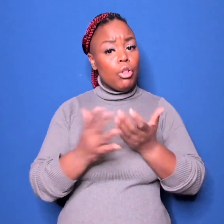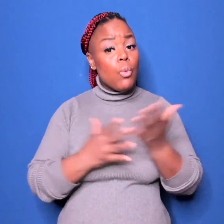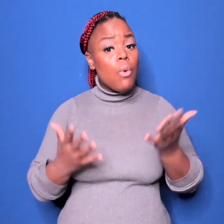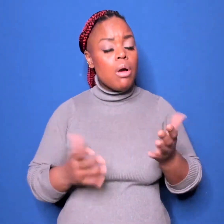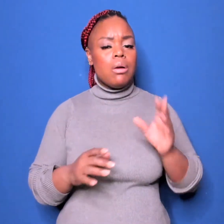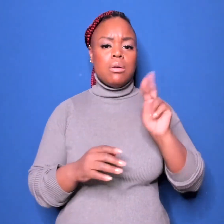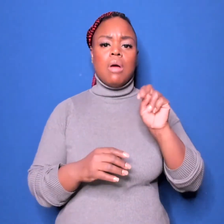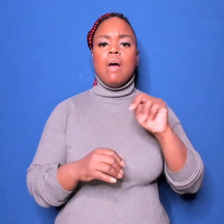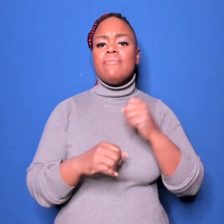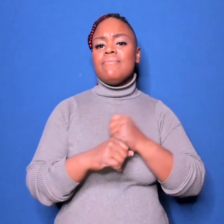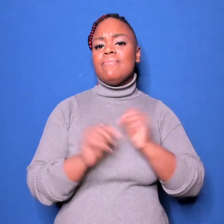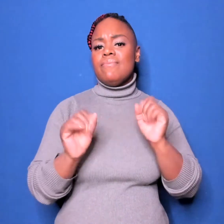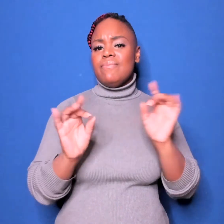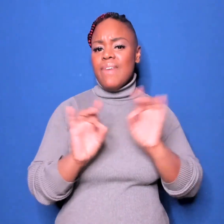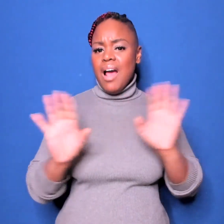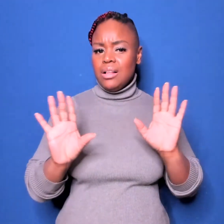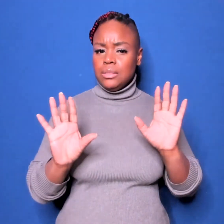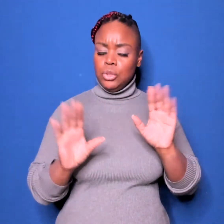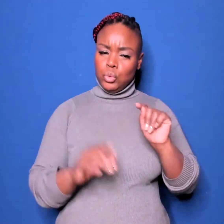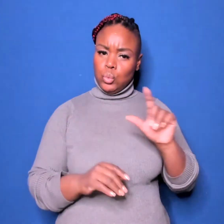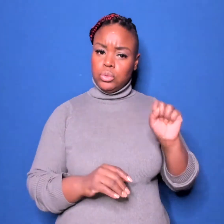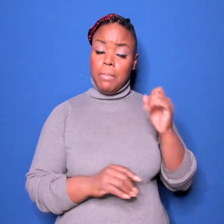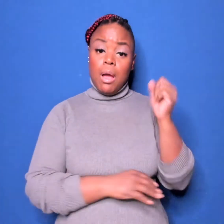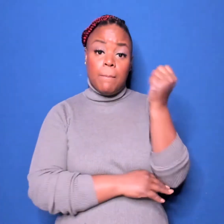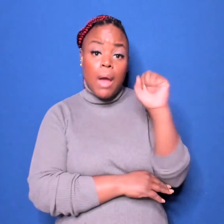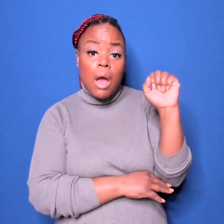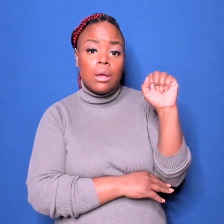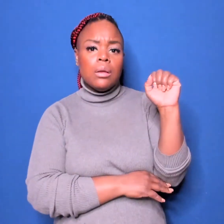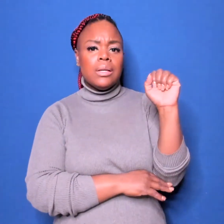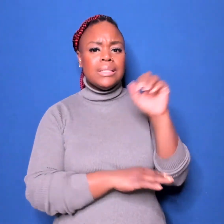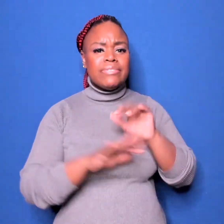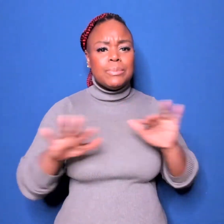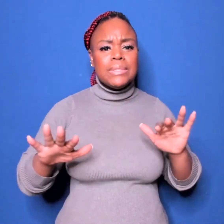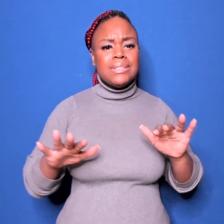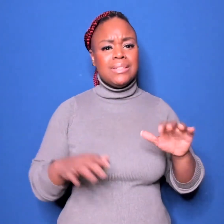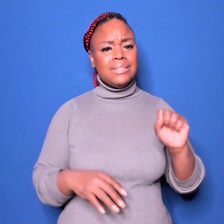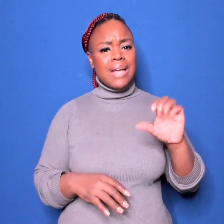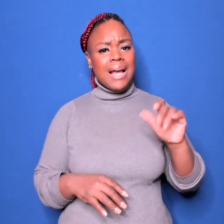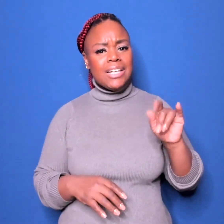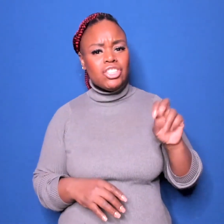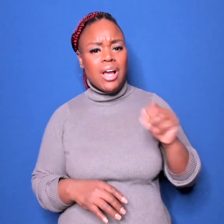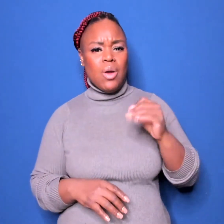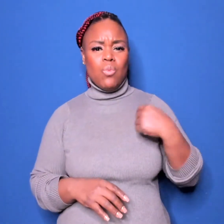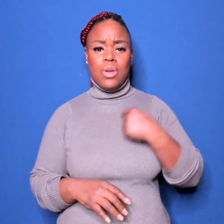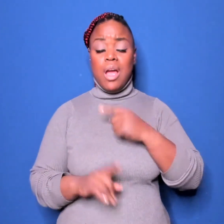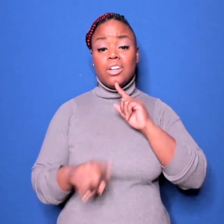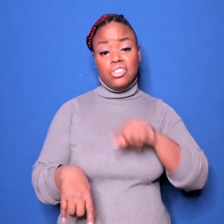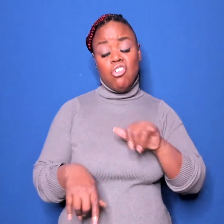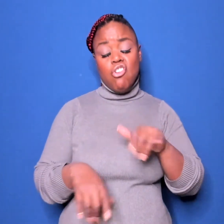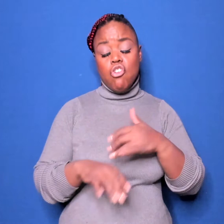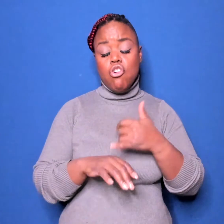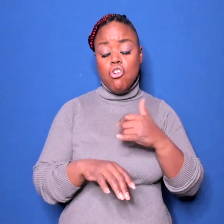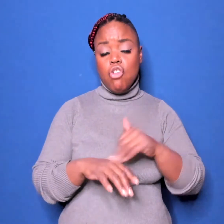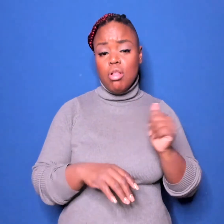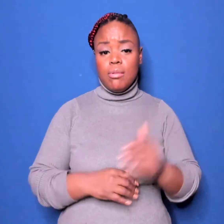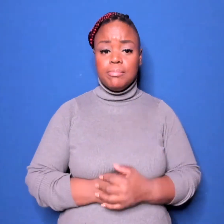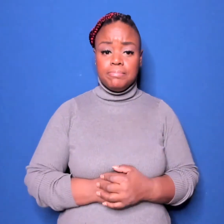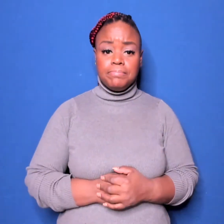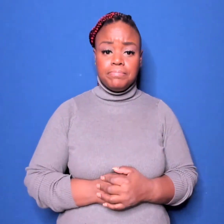through the nonviolent tools of boycott, divestment and sanctions, and we are answering that call.